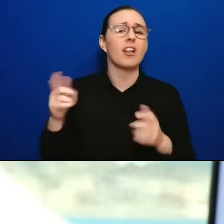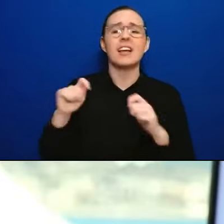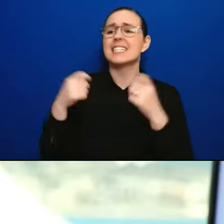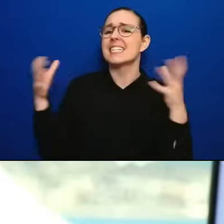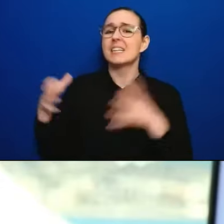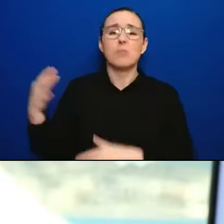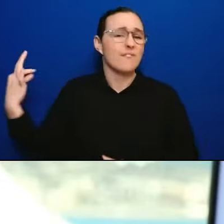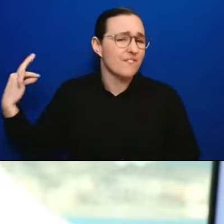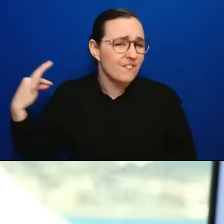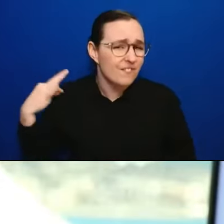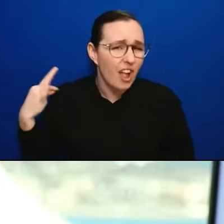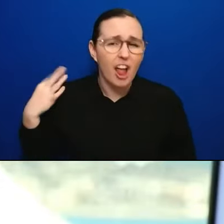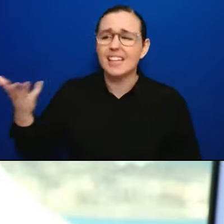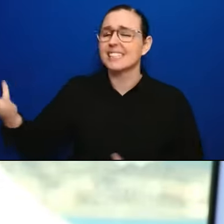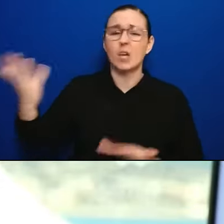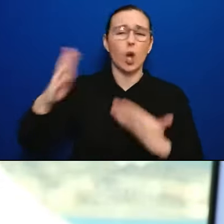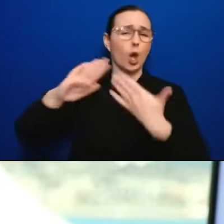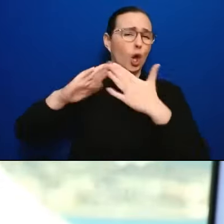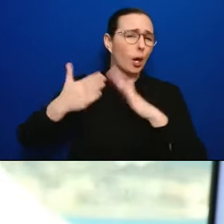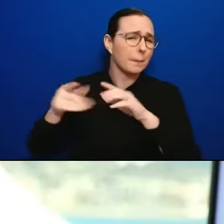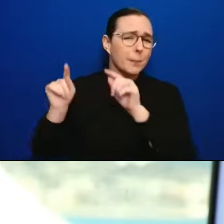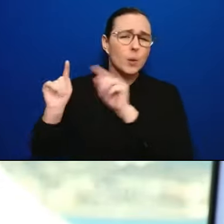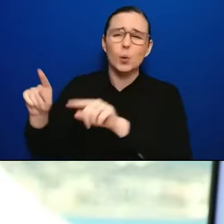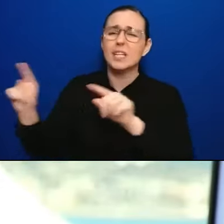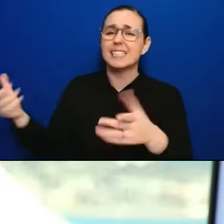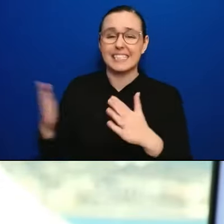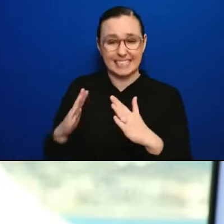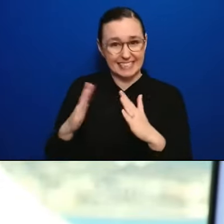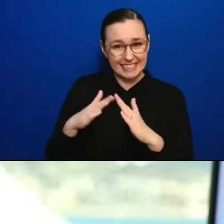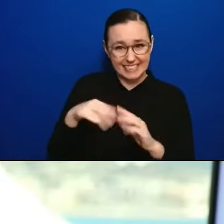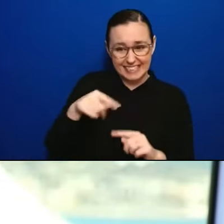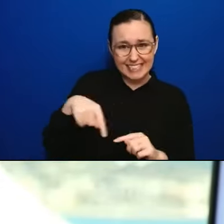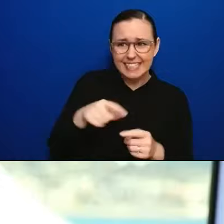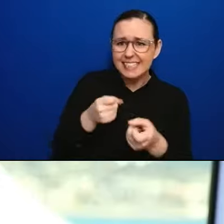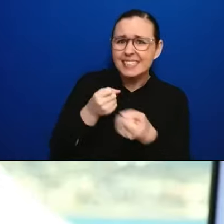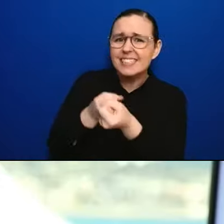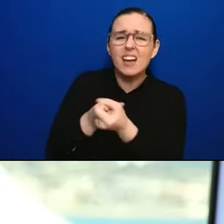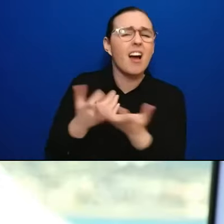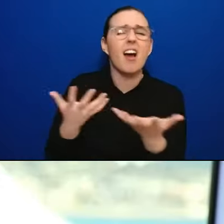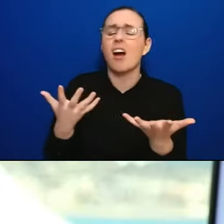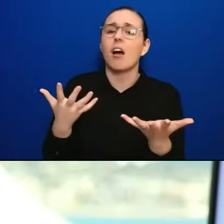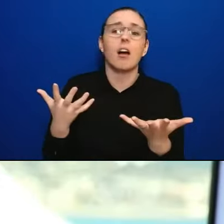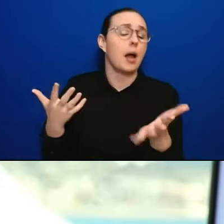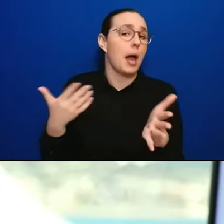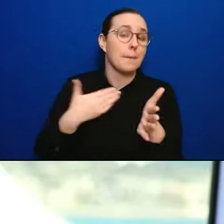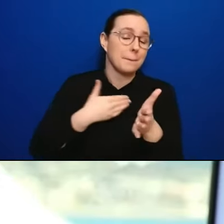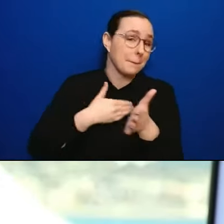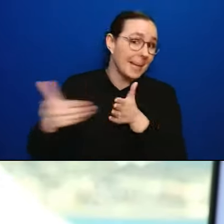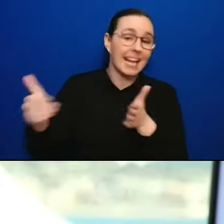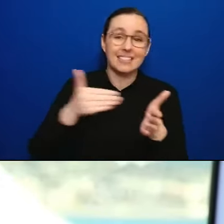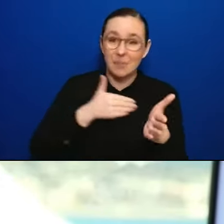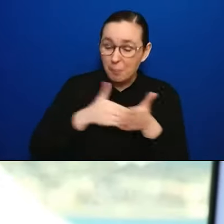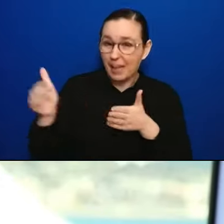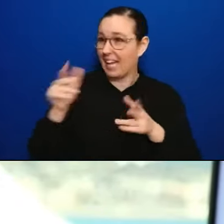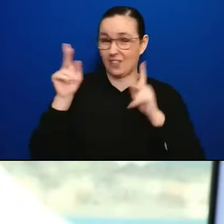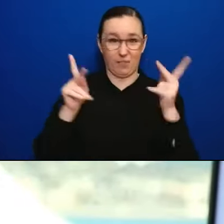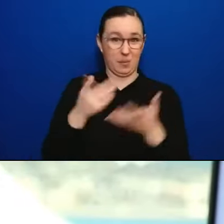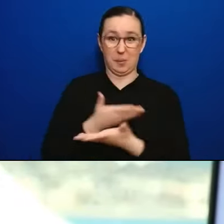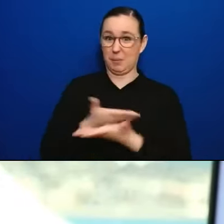teams of medical professionals, of our teams of volunteers, of our teams of communities and